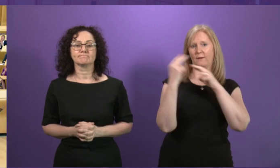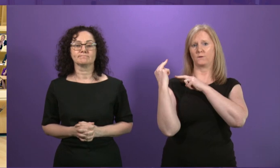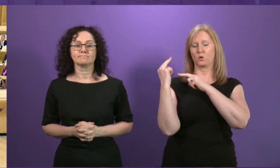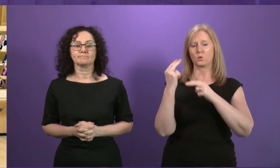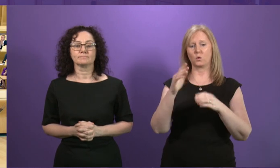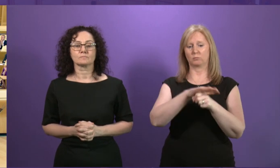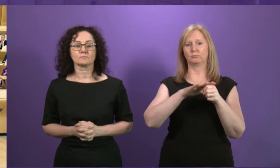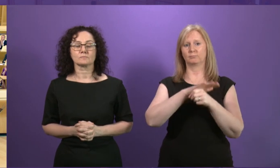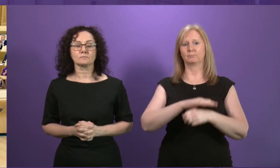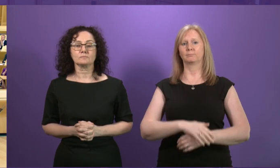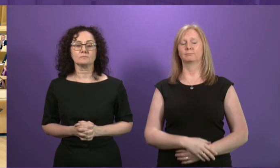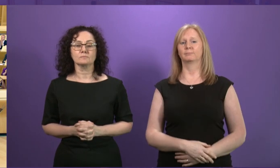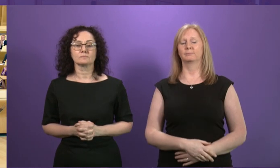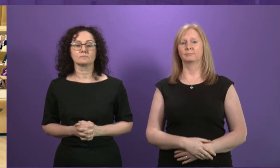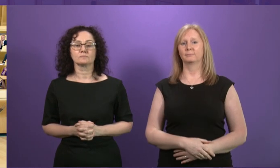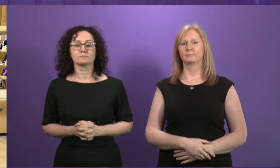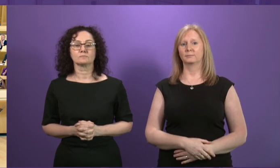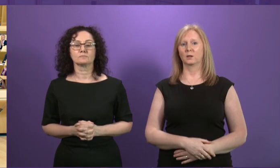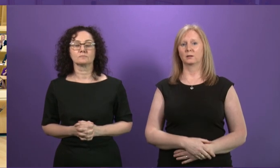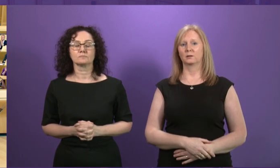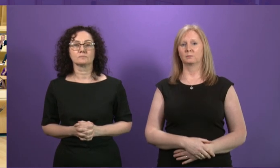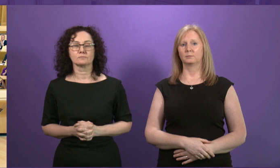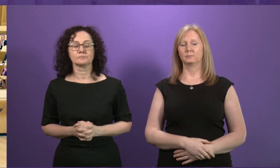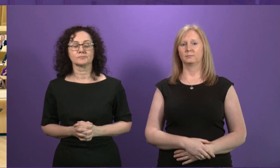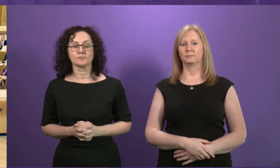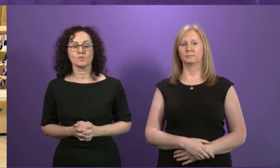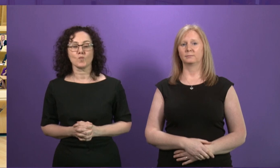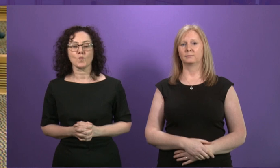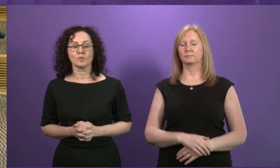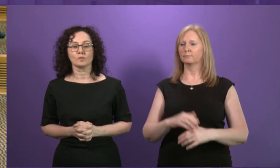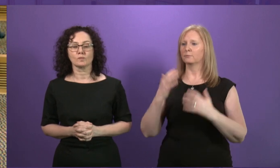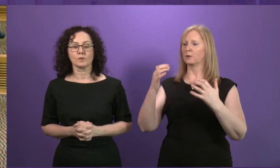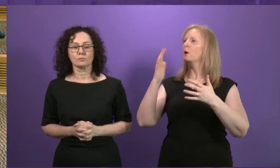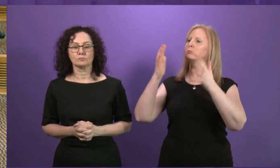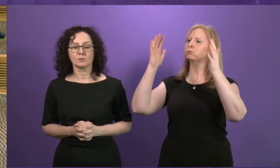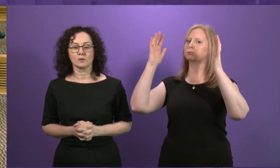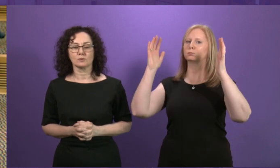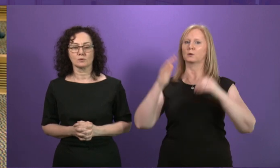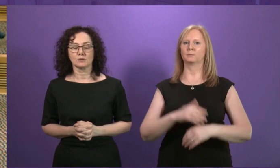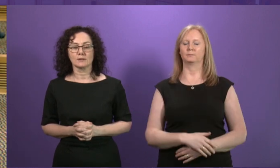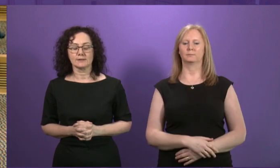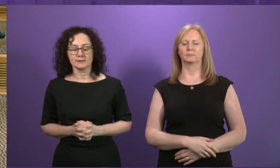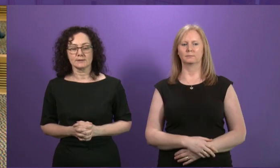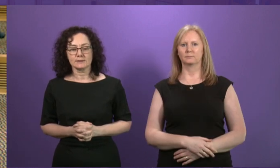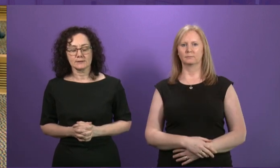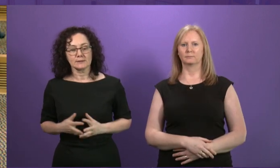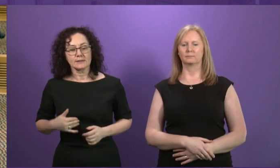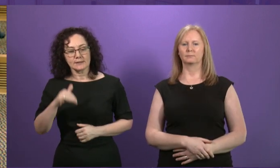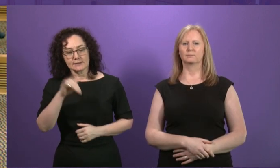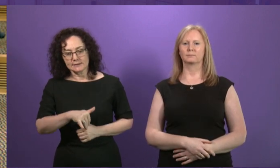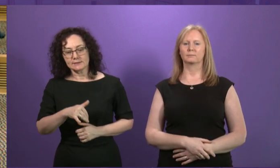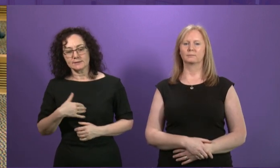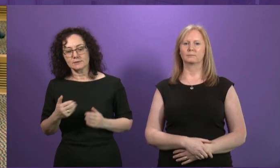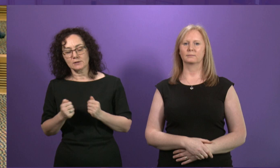The First Minister (Nicola Sturgeon): Yes, I do, and I pay tribute to Shona Robison